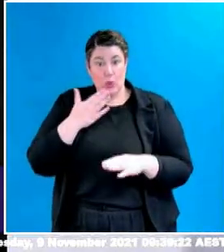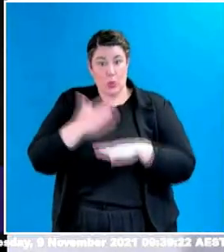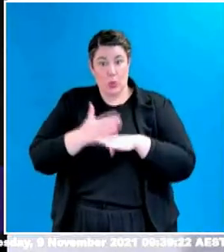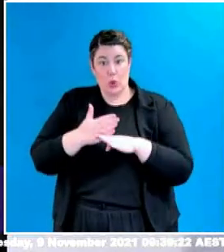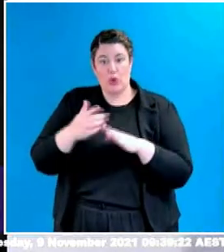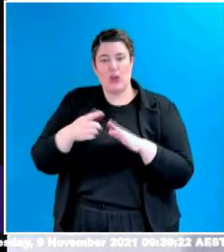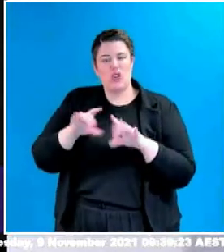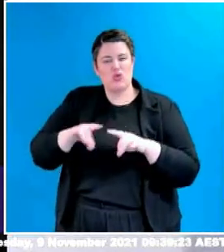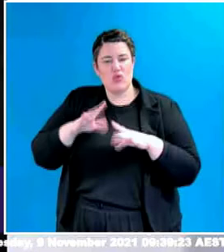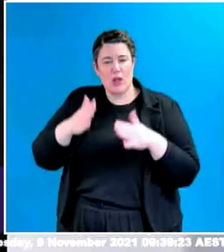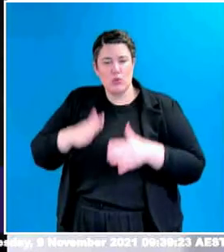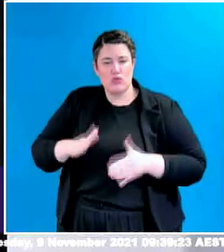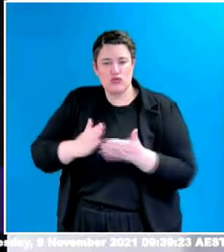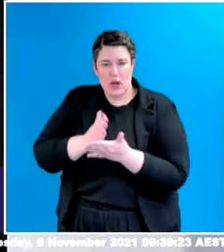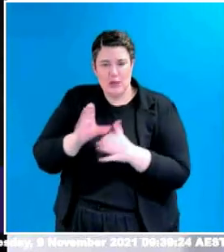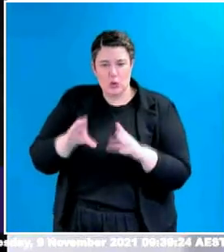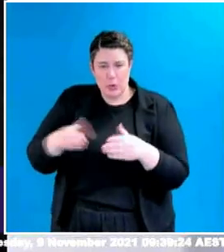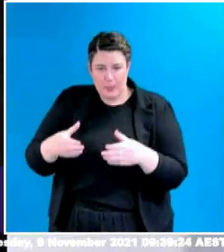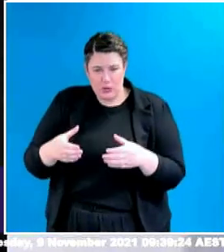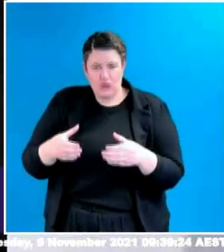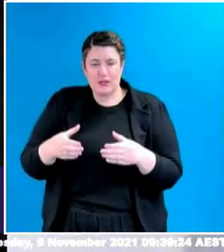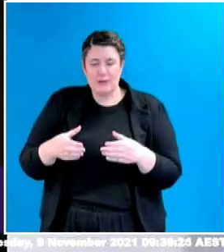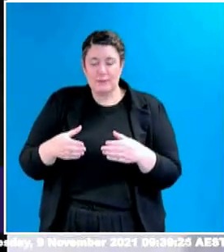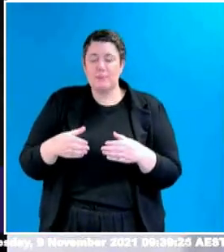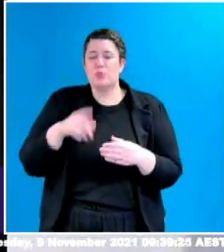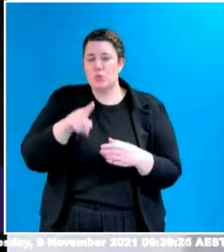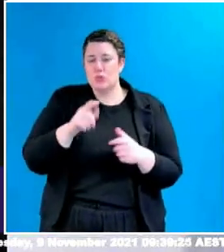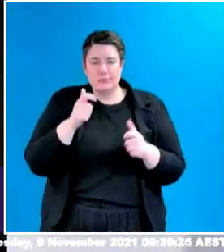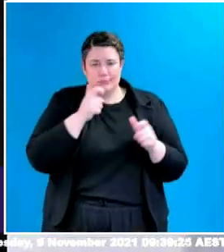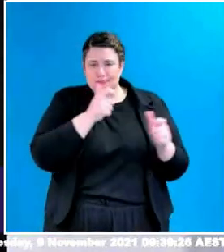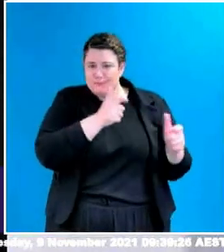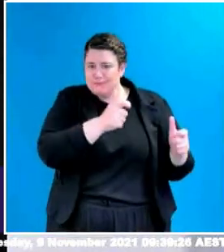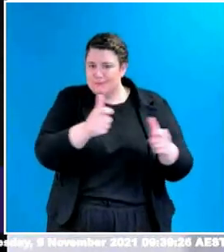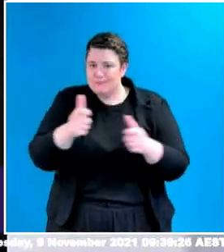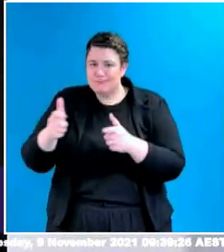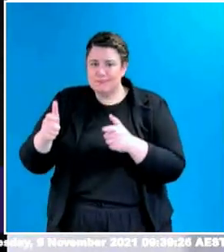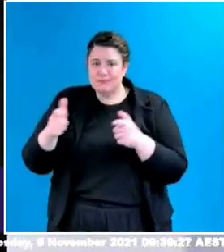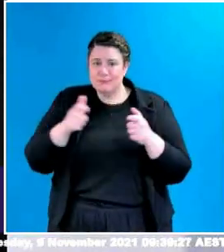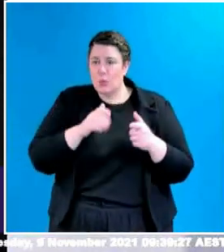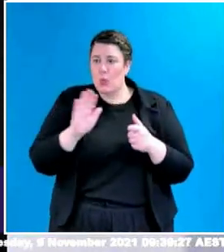Rights Commission was you had oversight of all the complaint handling in